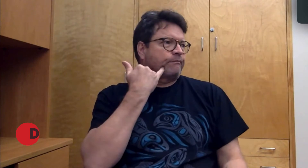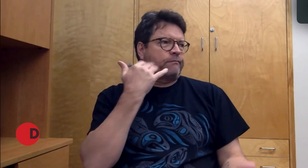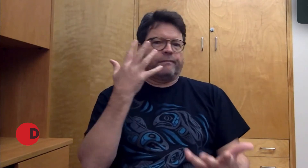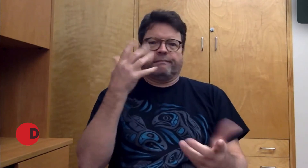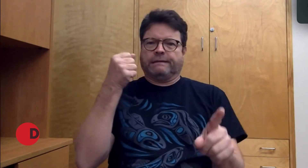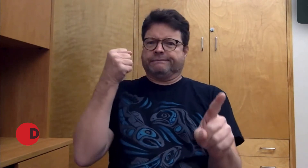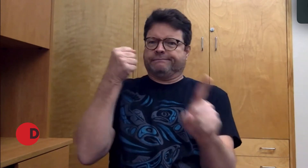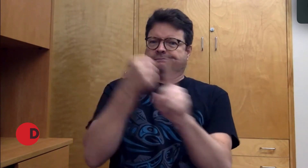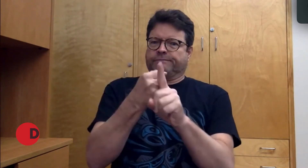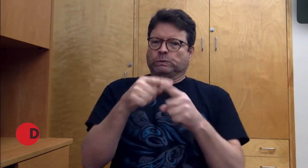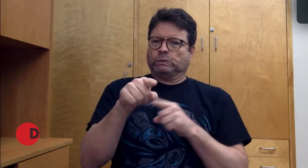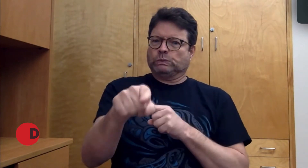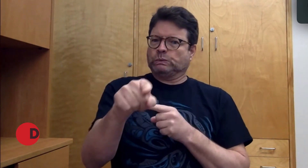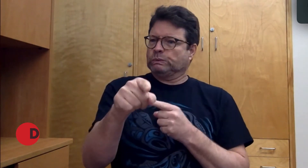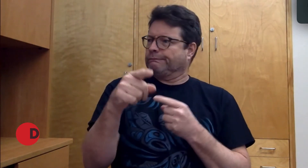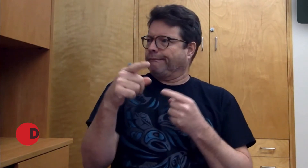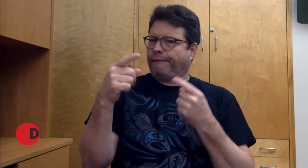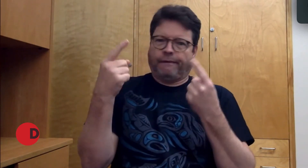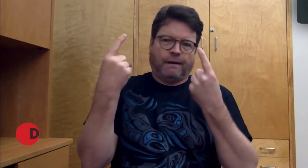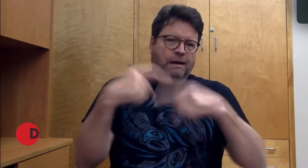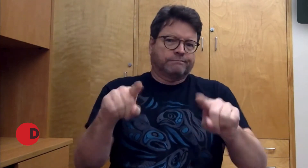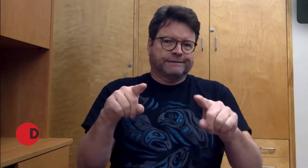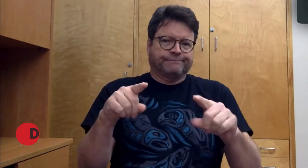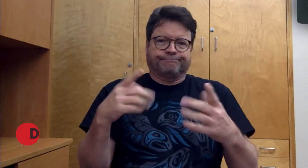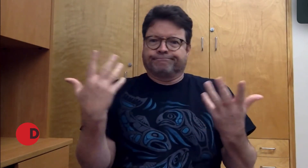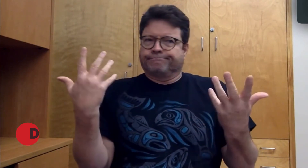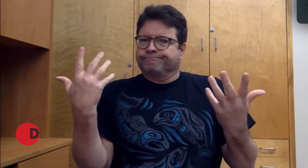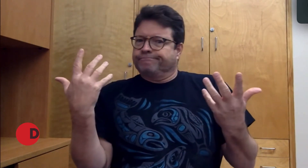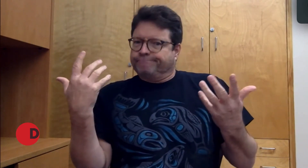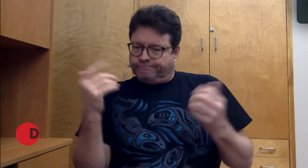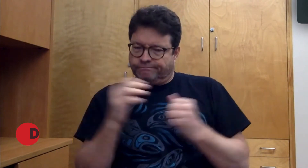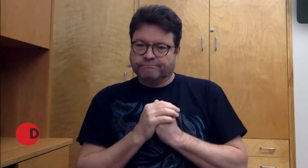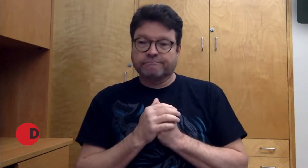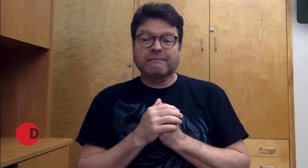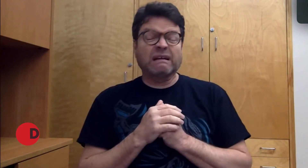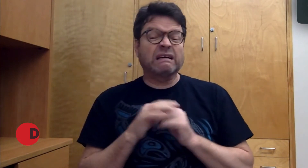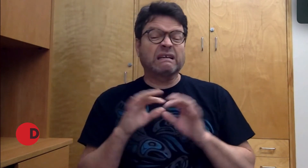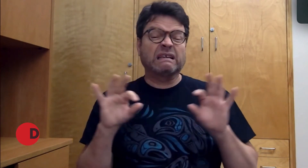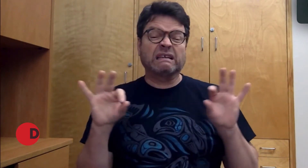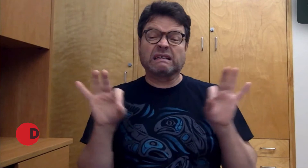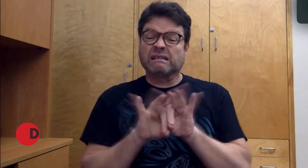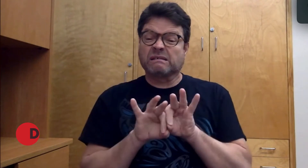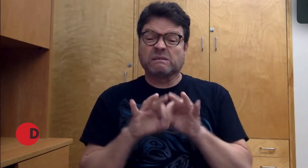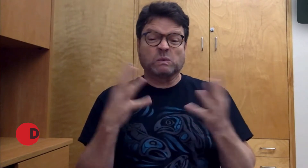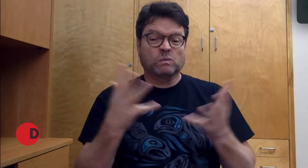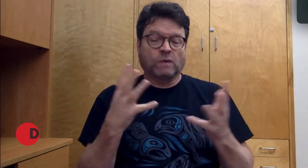If you happen to find yourself in a similar situation, it's important